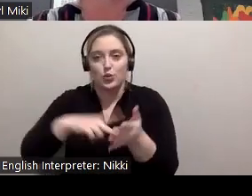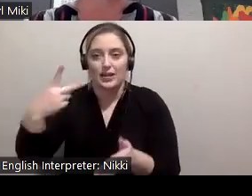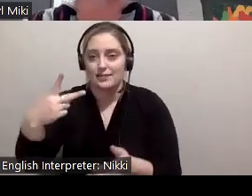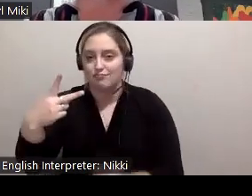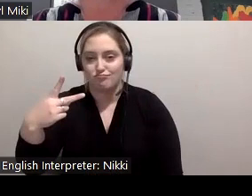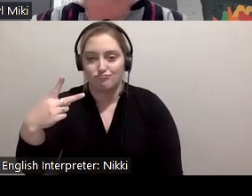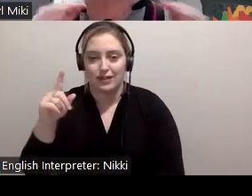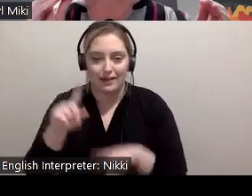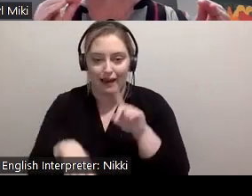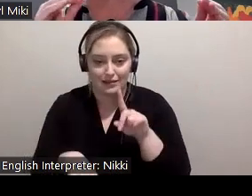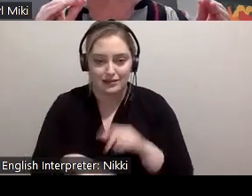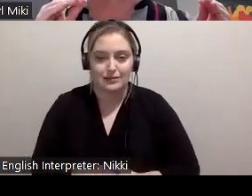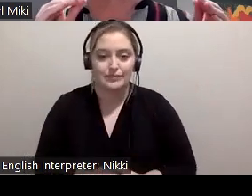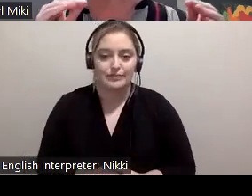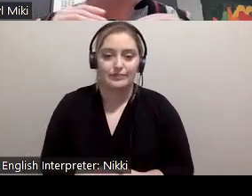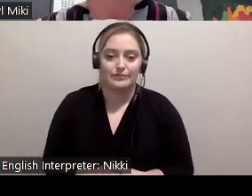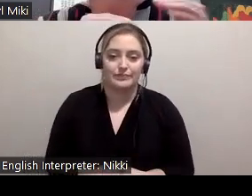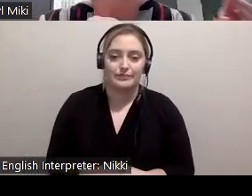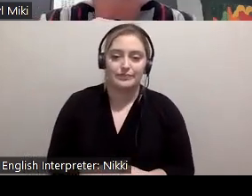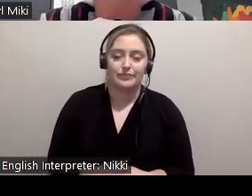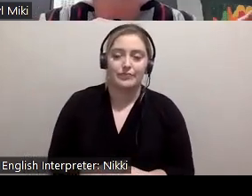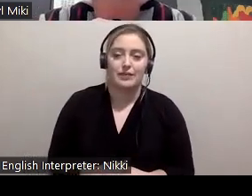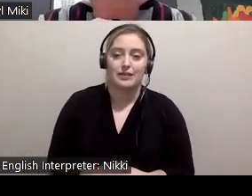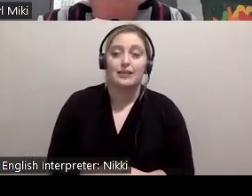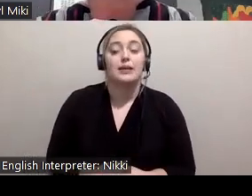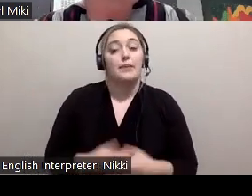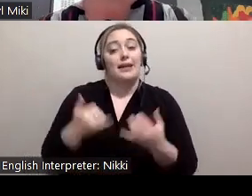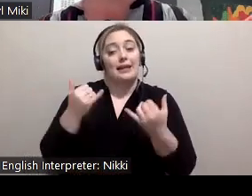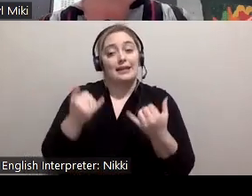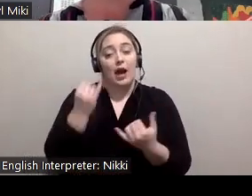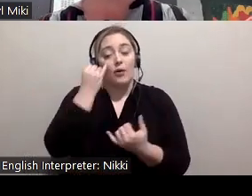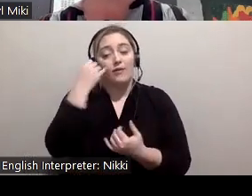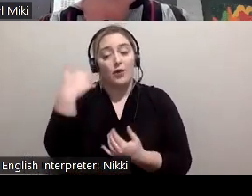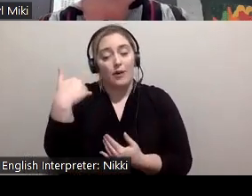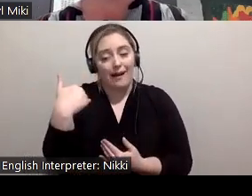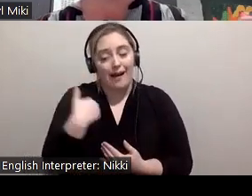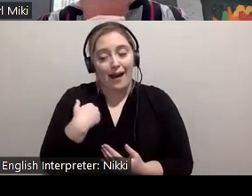if you if you are currently receiving Support Operate Grant